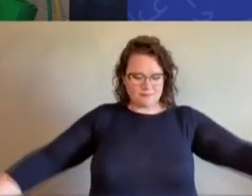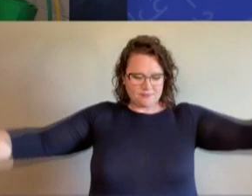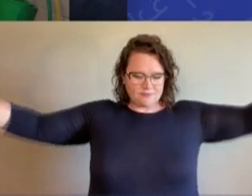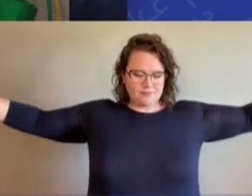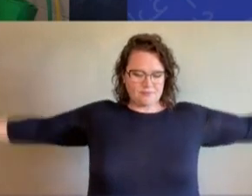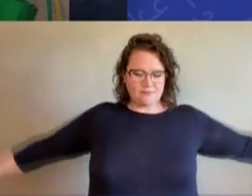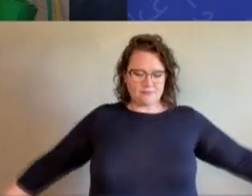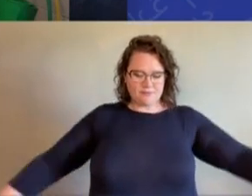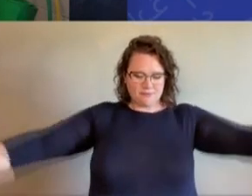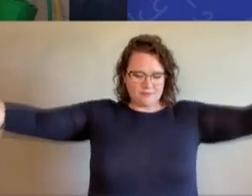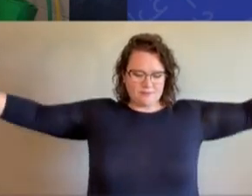10 arm circles.